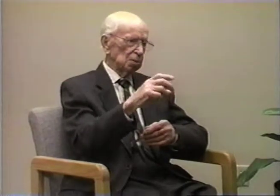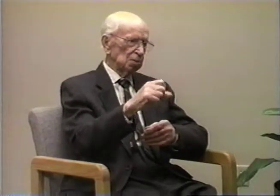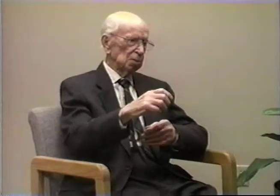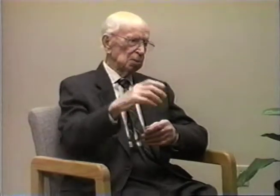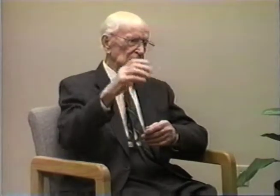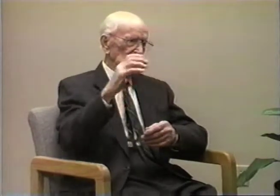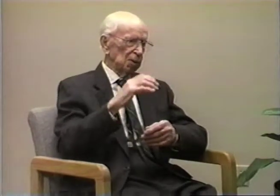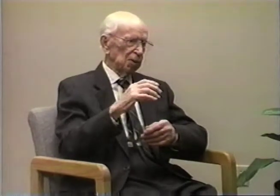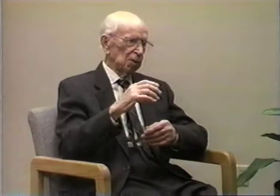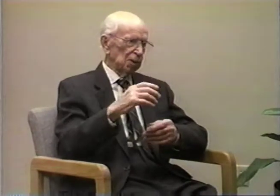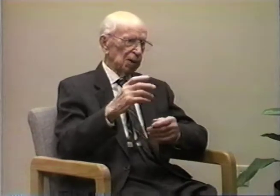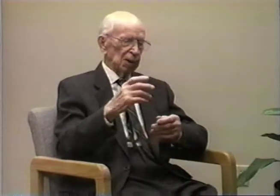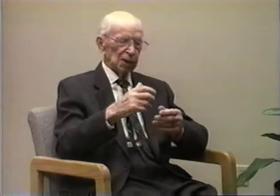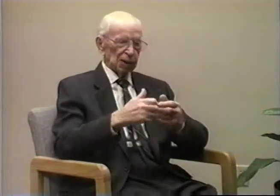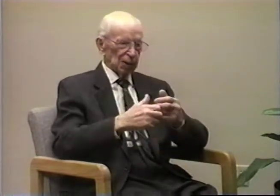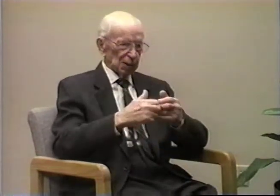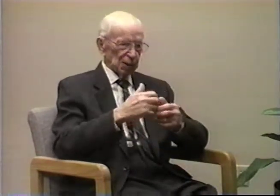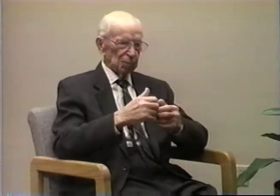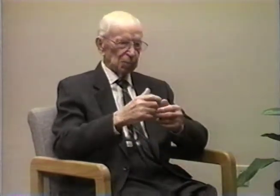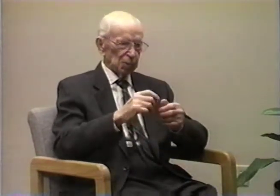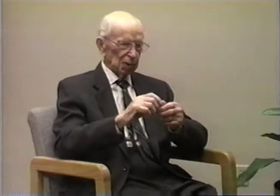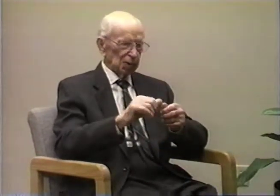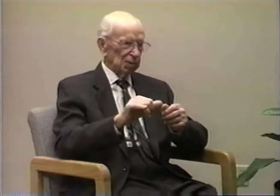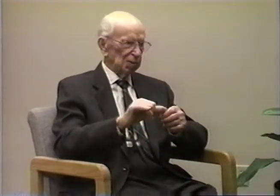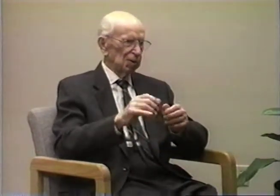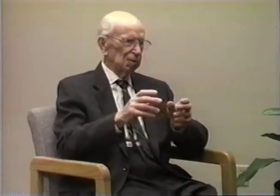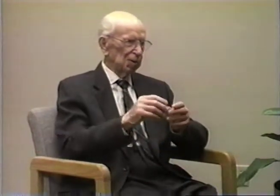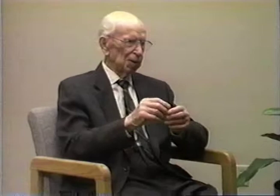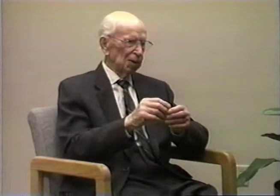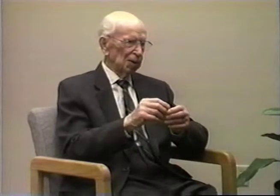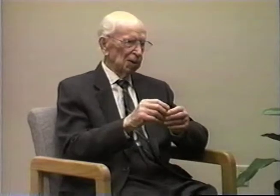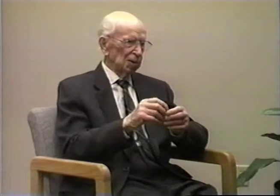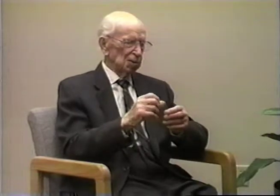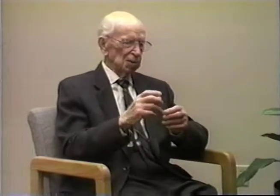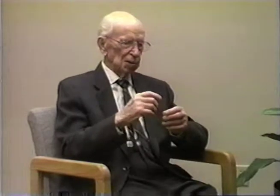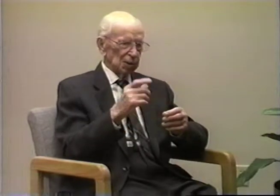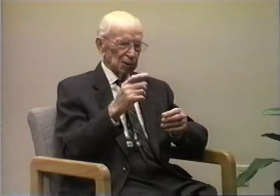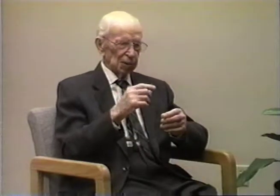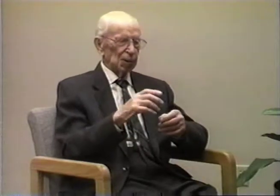At that time, the Deaf community was meeting in saloons around the city.